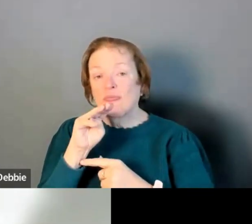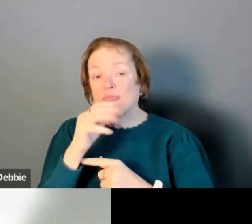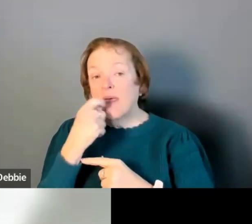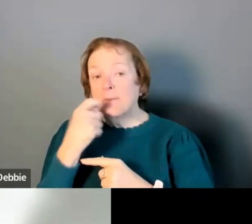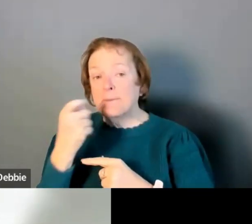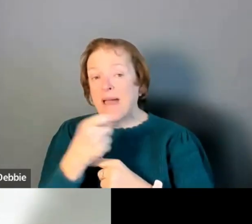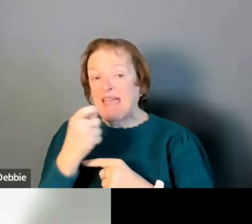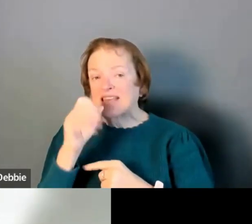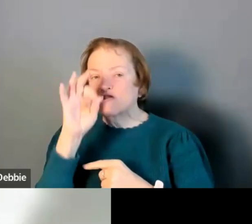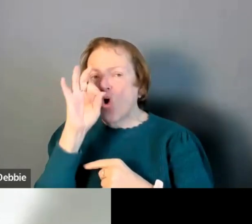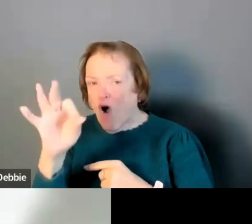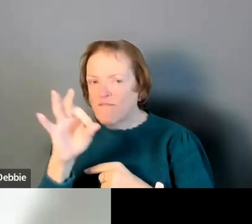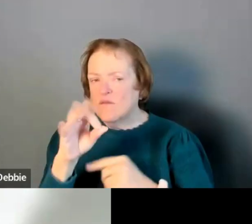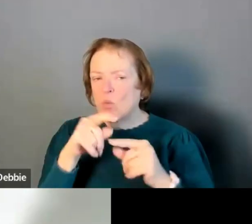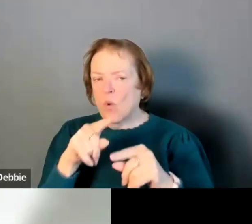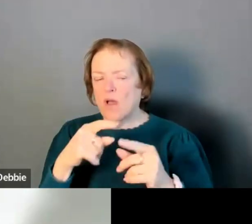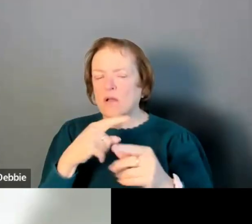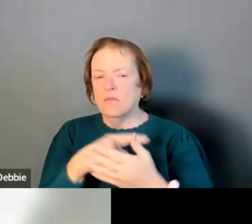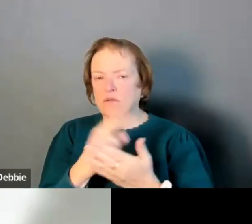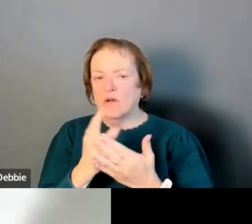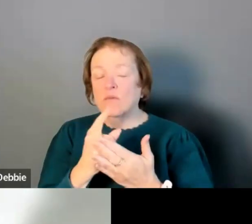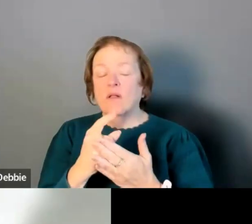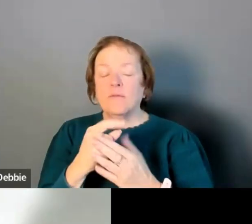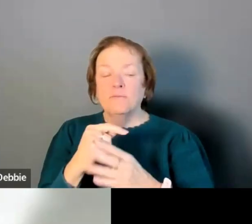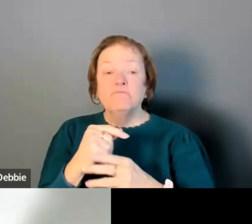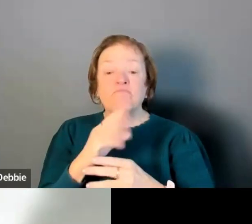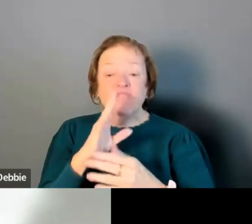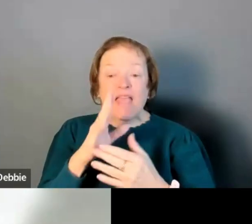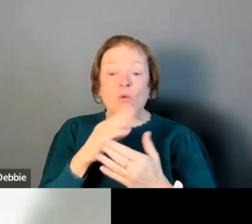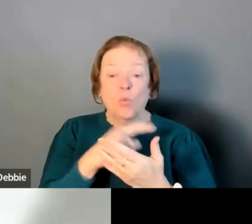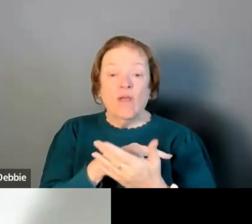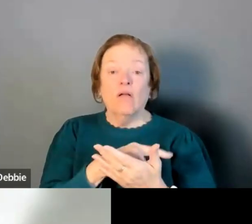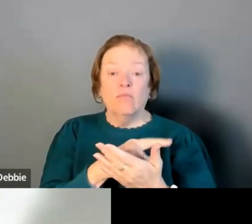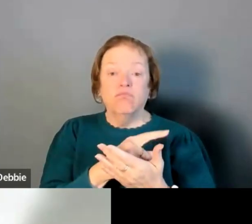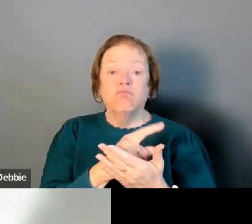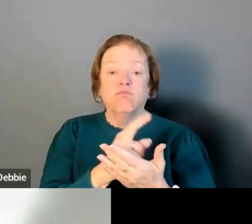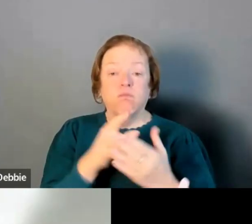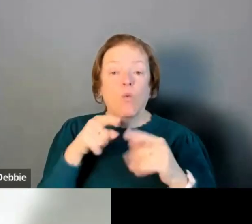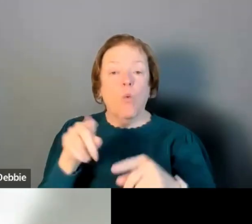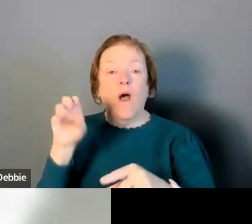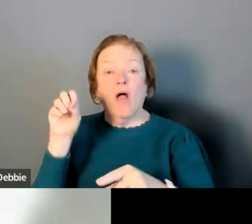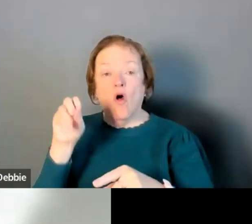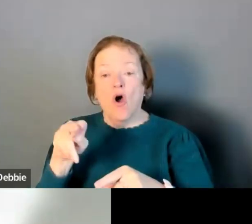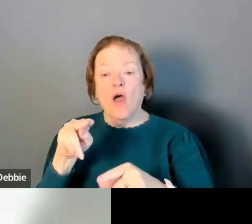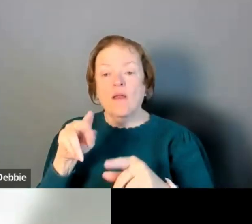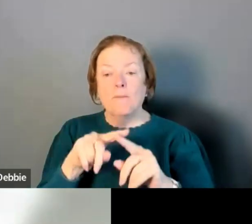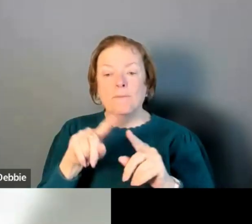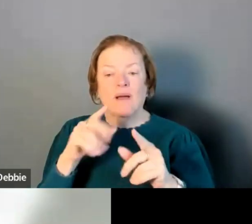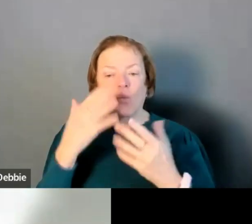They do charge when they are powered on, but we have noticed, and we say, we have no idea why, but when they are powered on and they are charging,